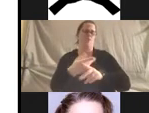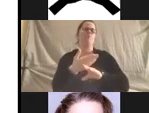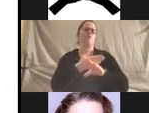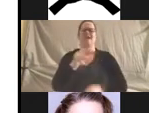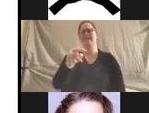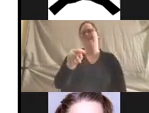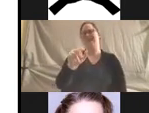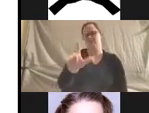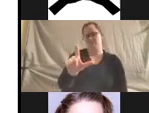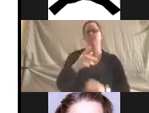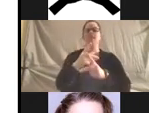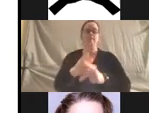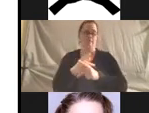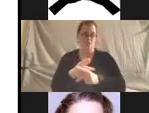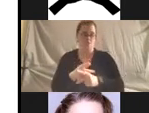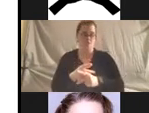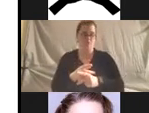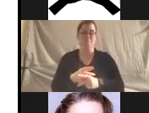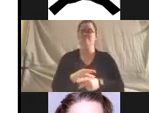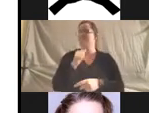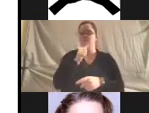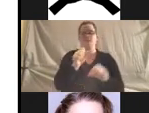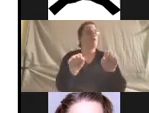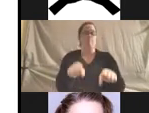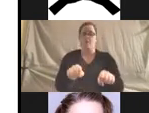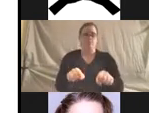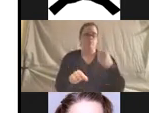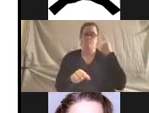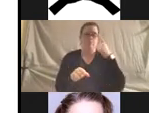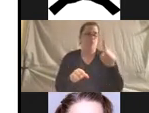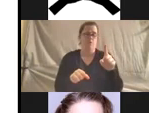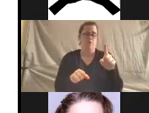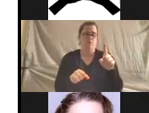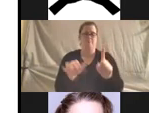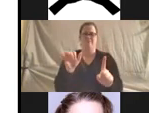It was not going to be possible for that bill